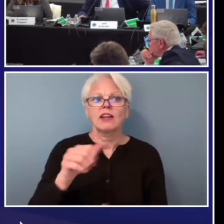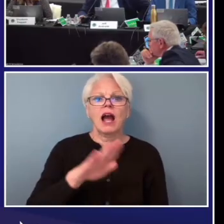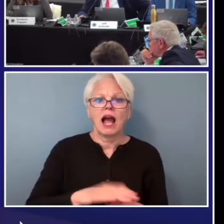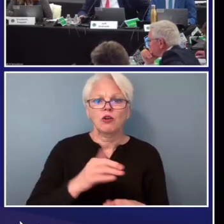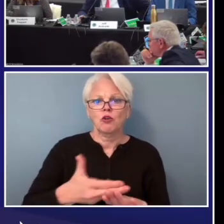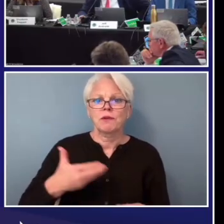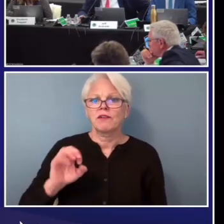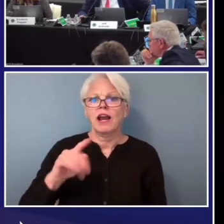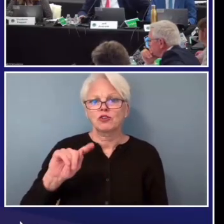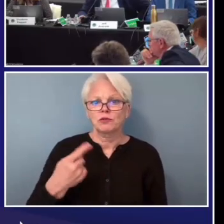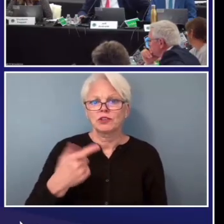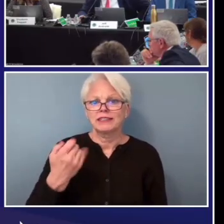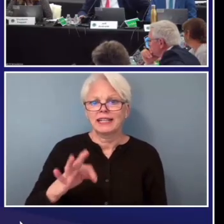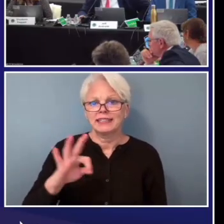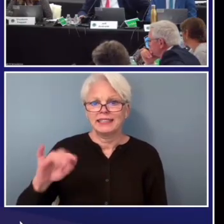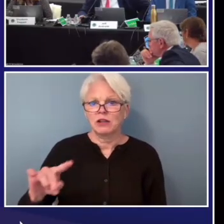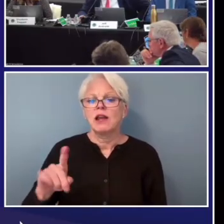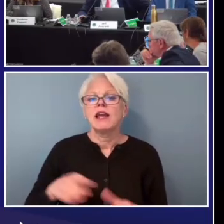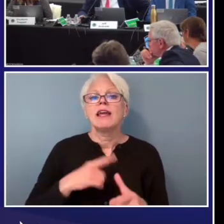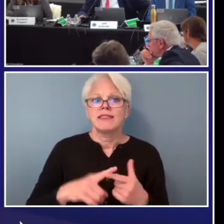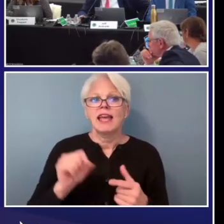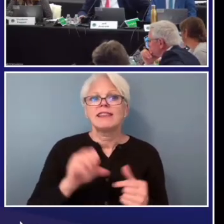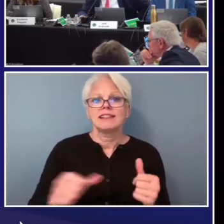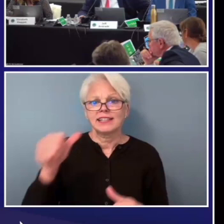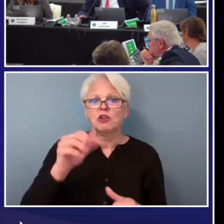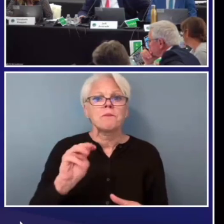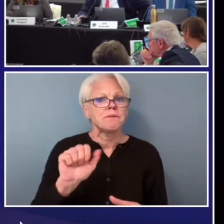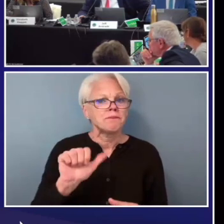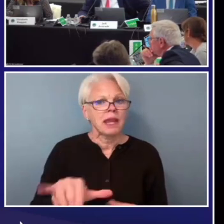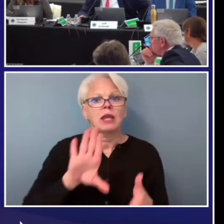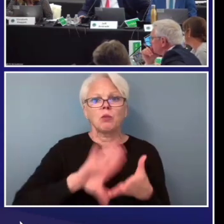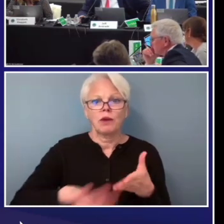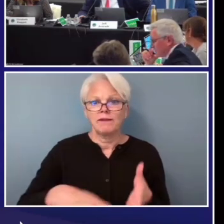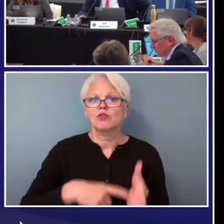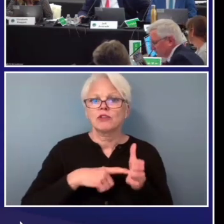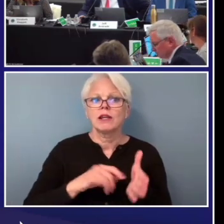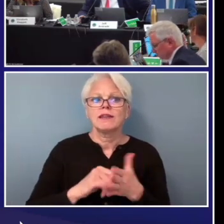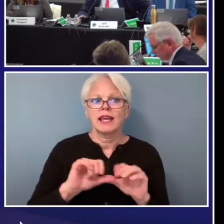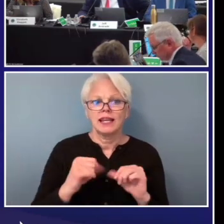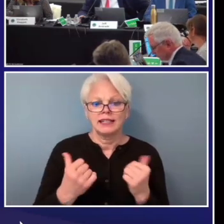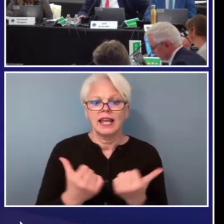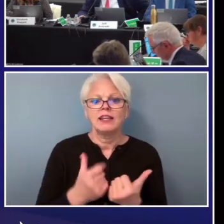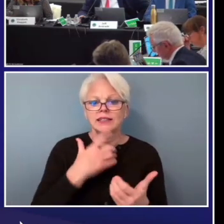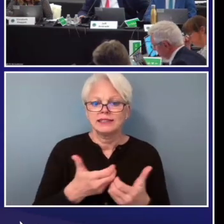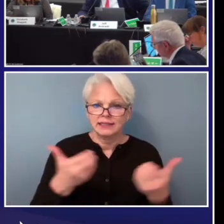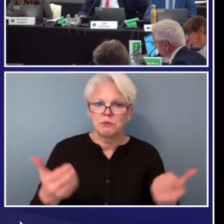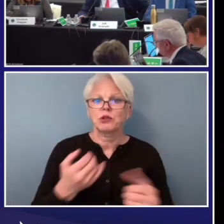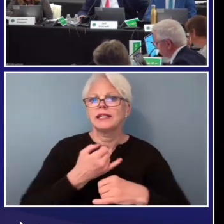of 1991, then the secretary may waive the requirement, that such an agency is separate and independent and all these other things.